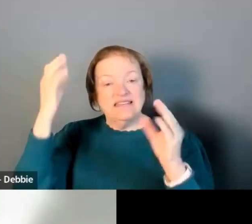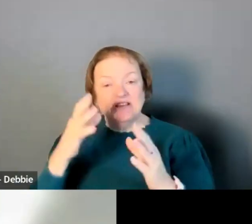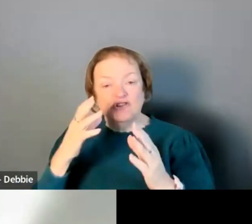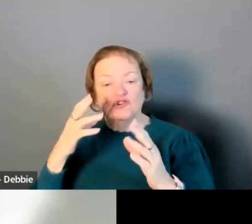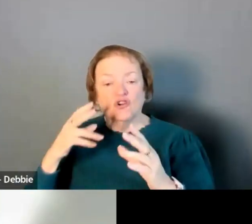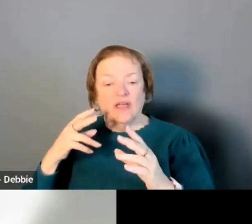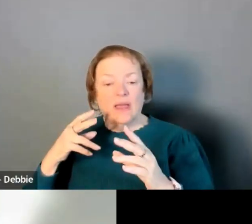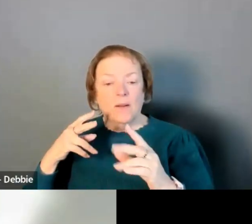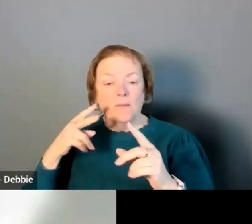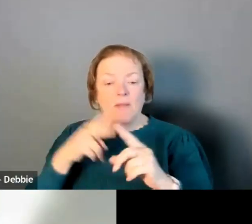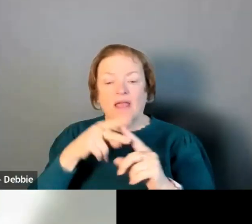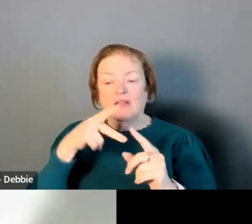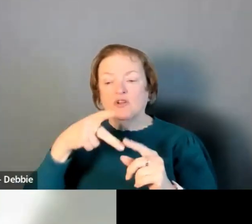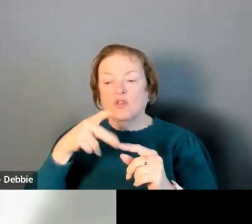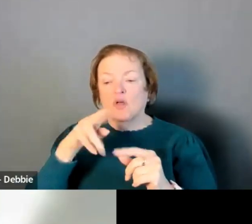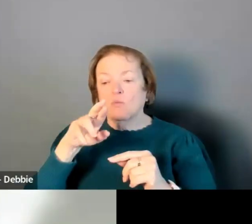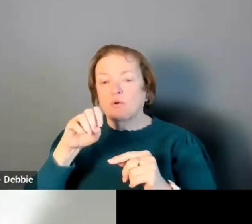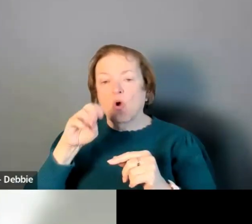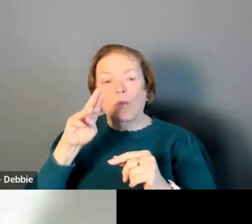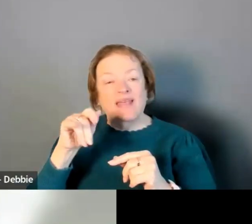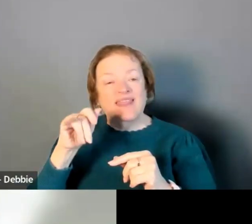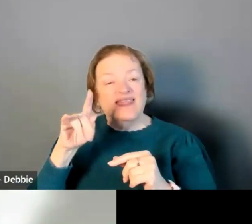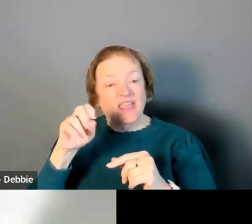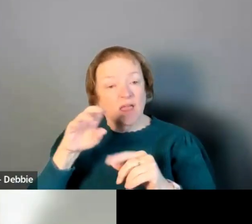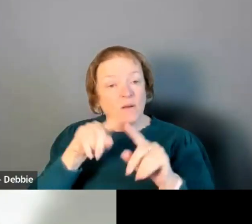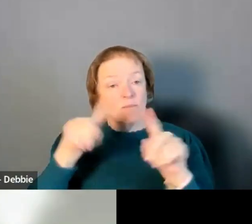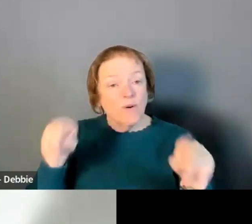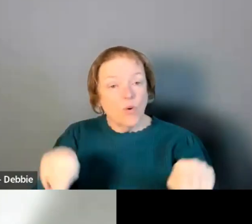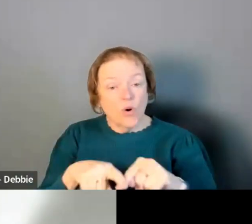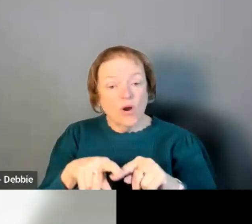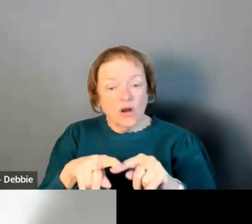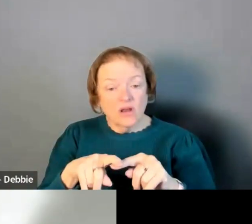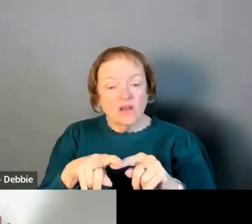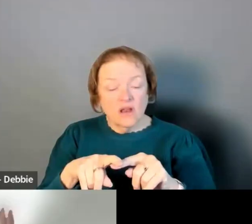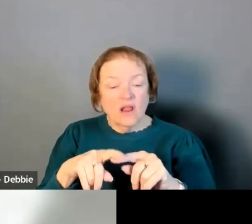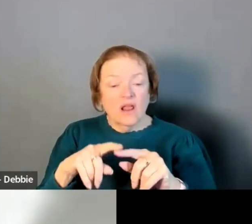and it is for the whole class, but it kind of gives it a more personal feel, opposed to,